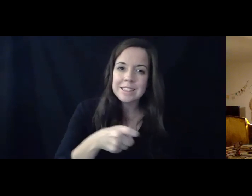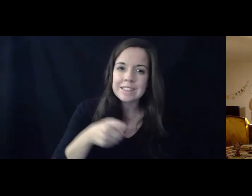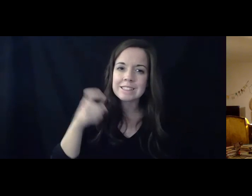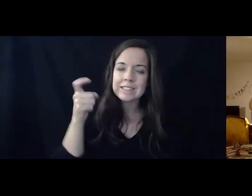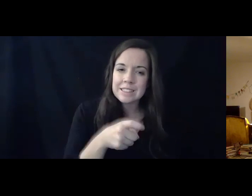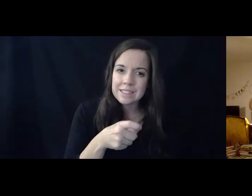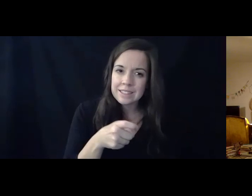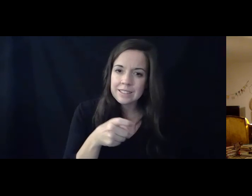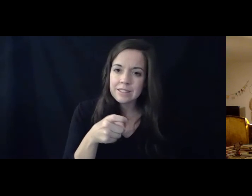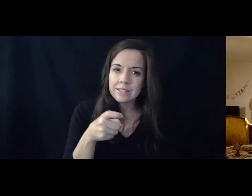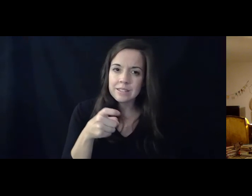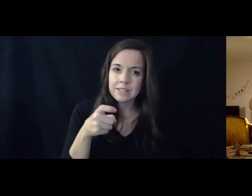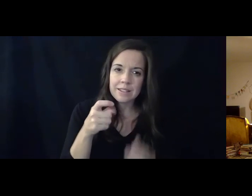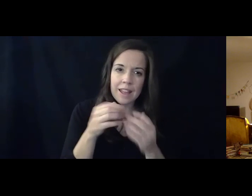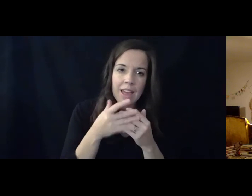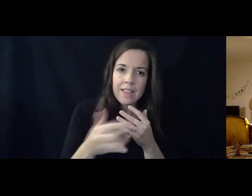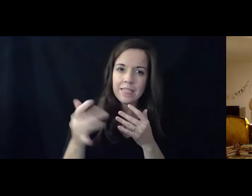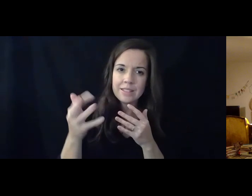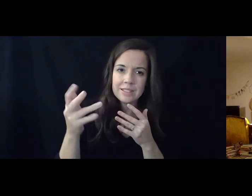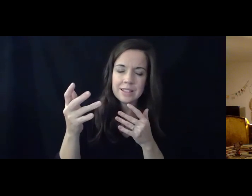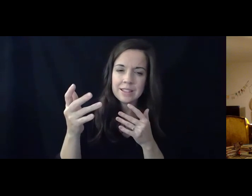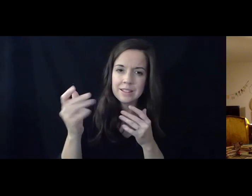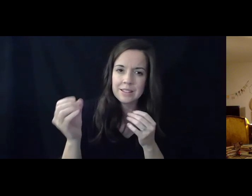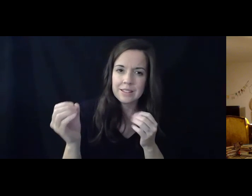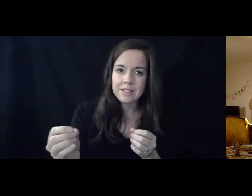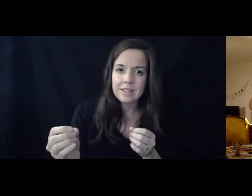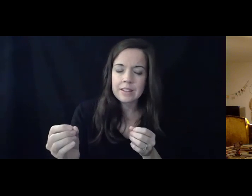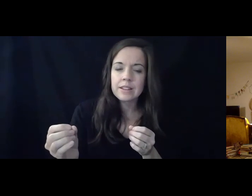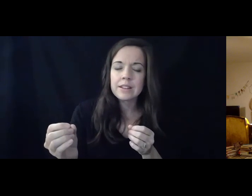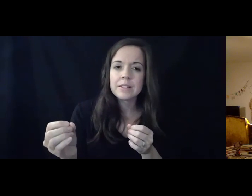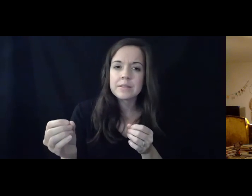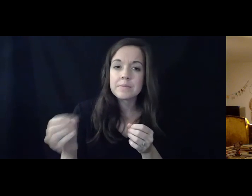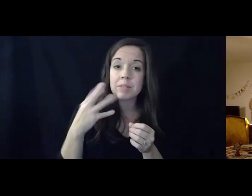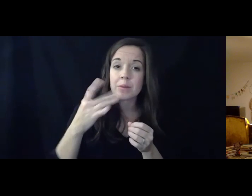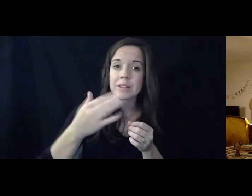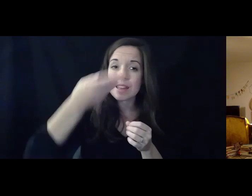endlessly. So when one day that god walked by, all boyish good-